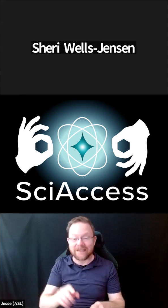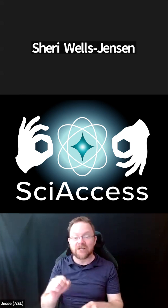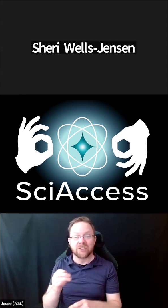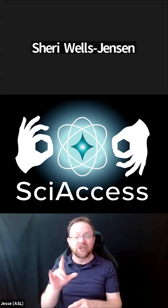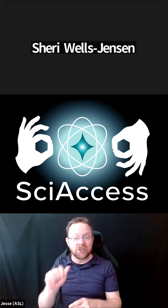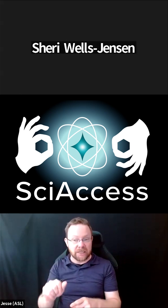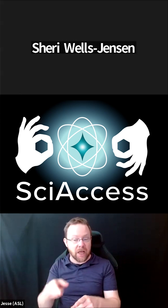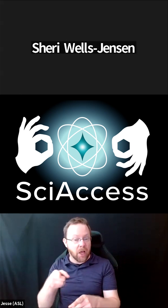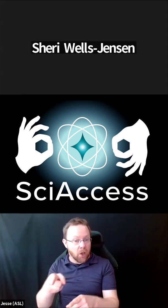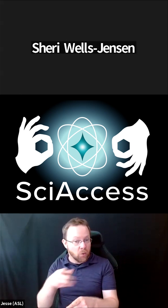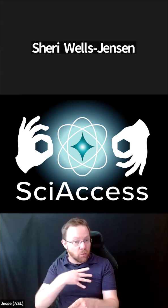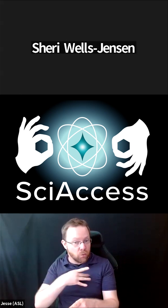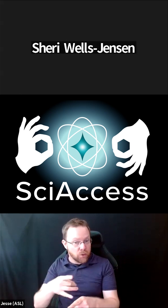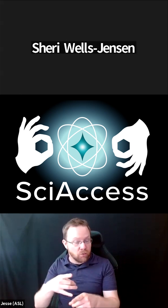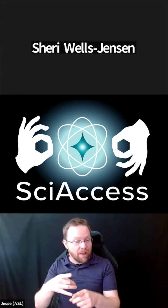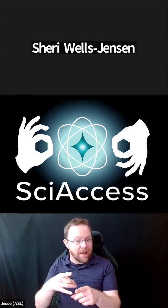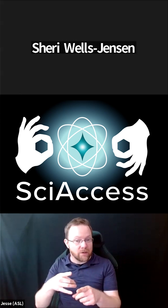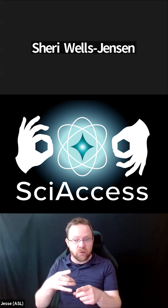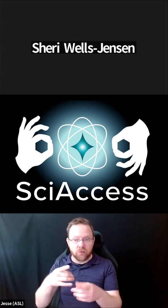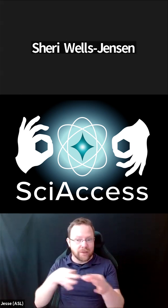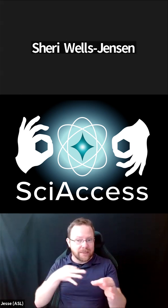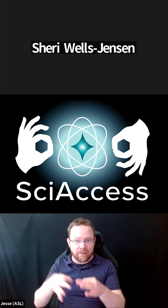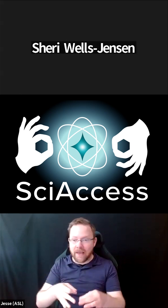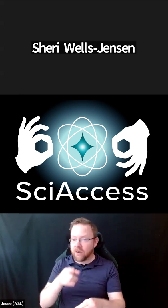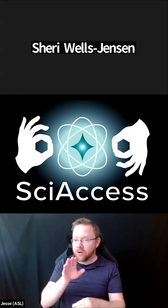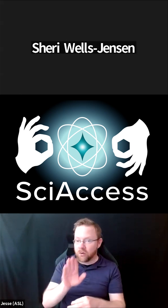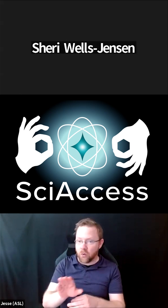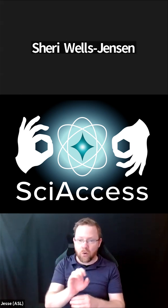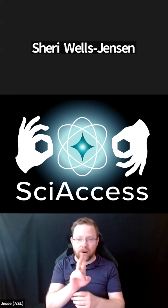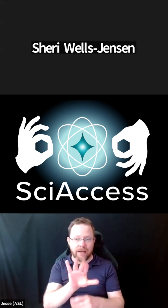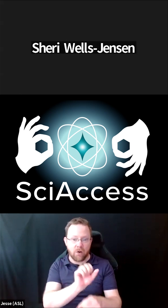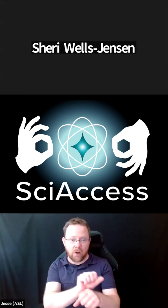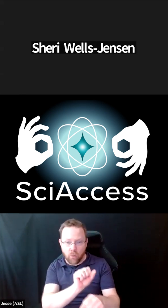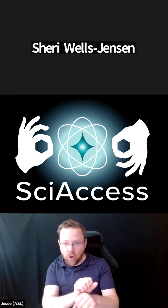and how it contributed to inclusivity of the analog mission?